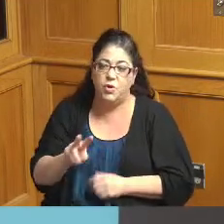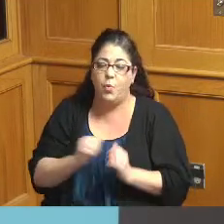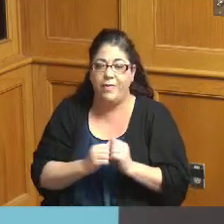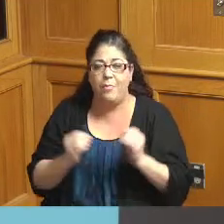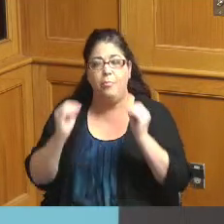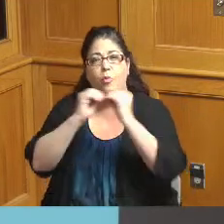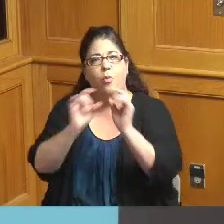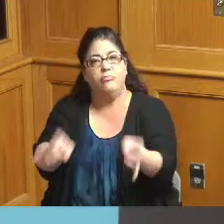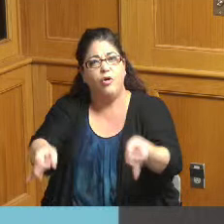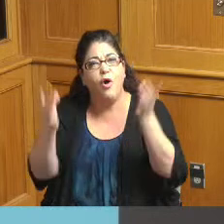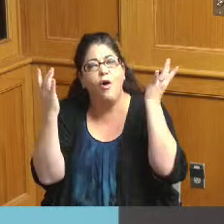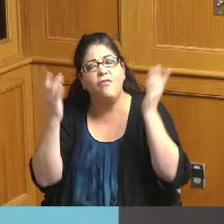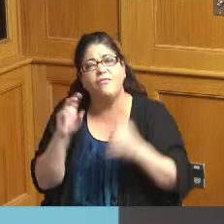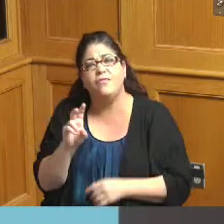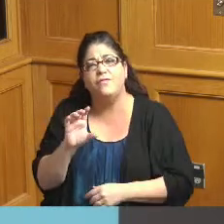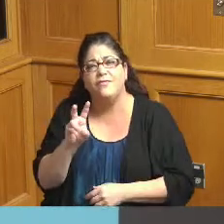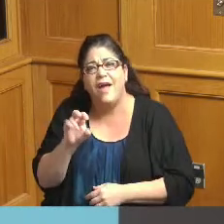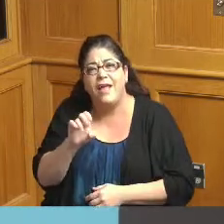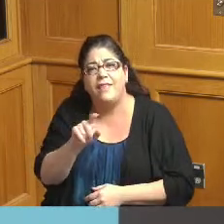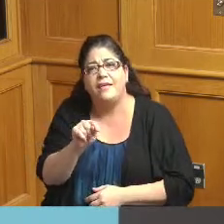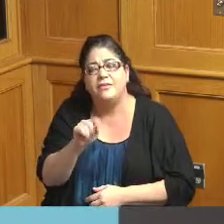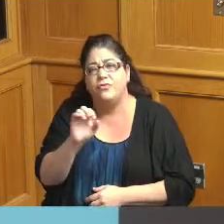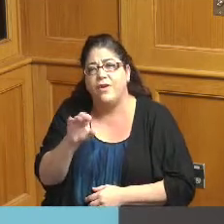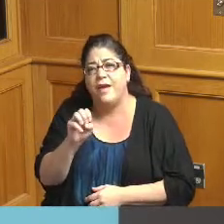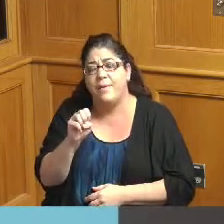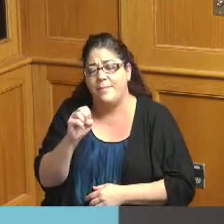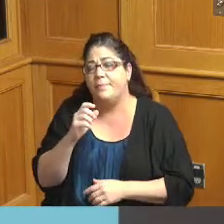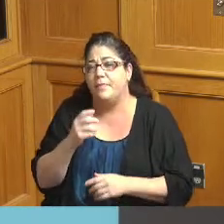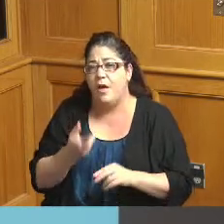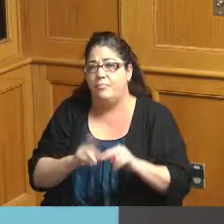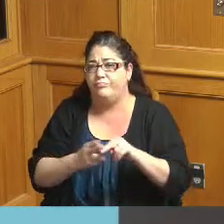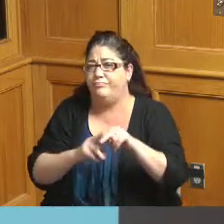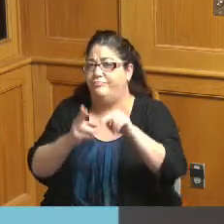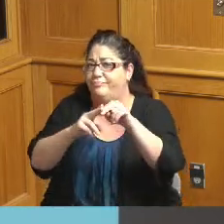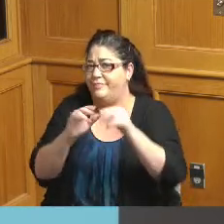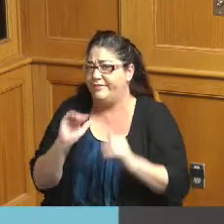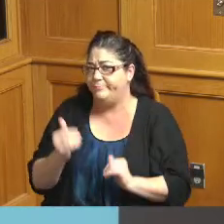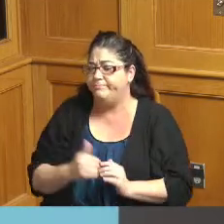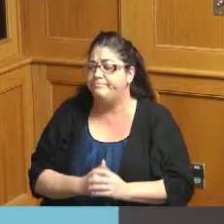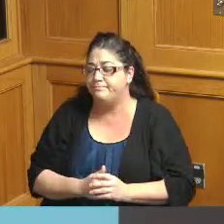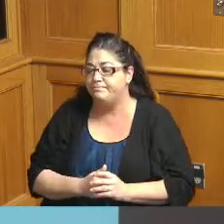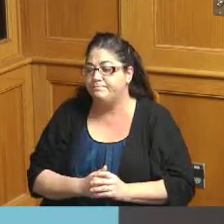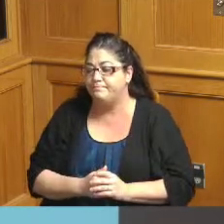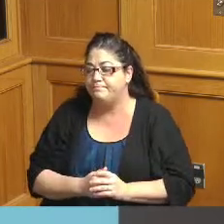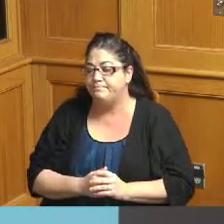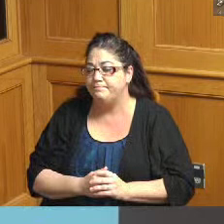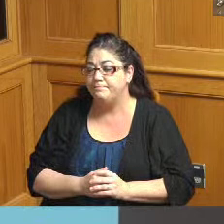that pop back up and that's a problem and we'll talk about that in a minute the other areas the